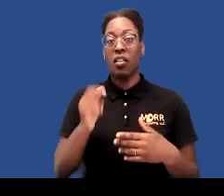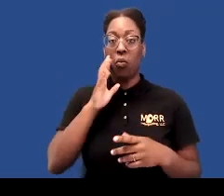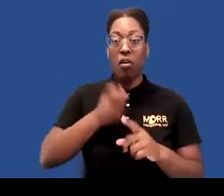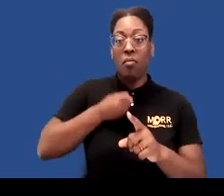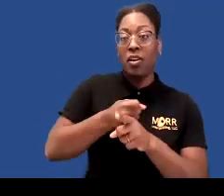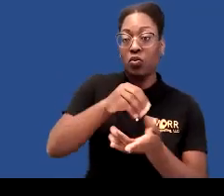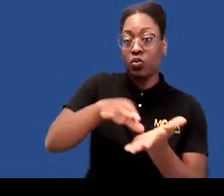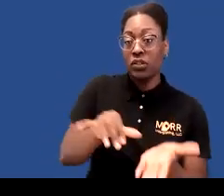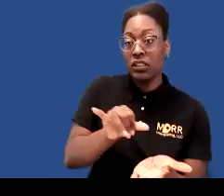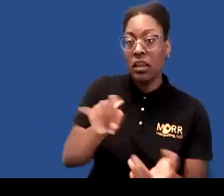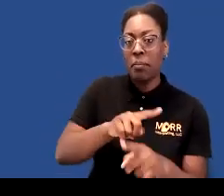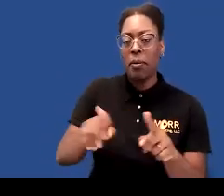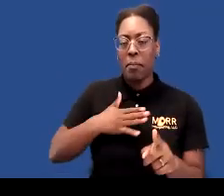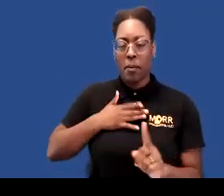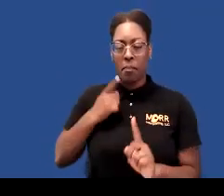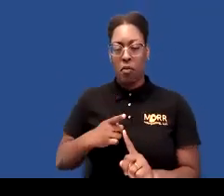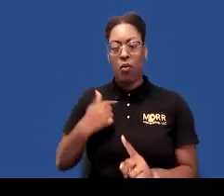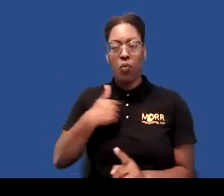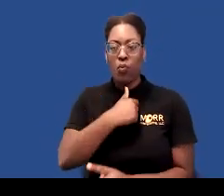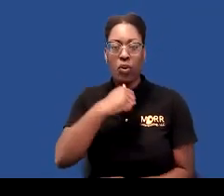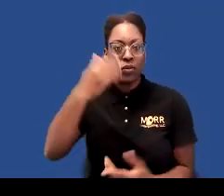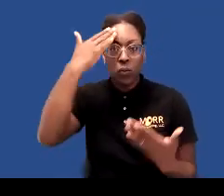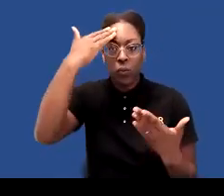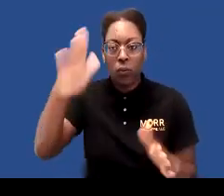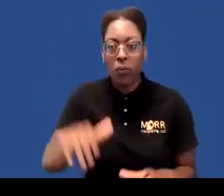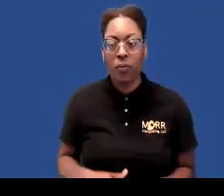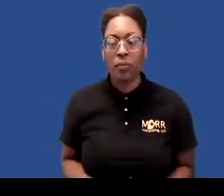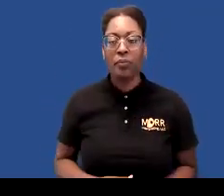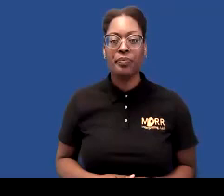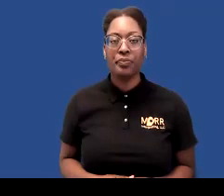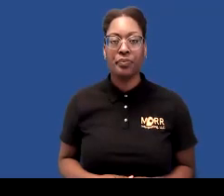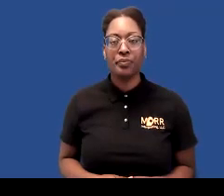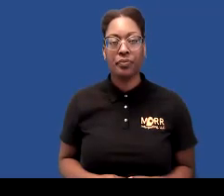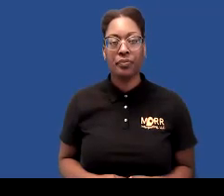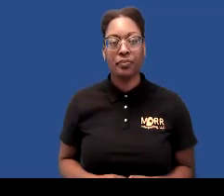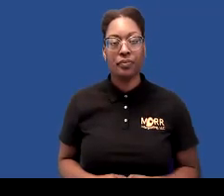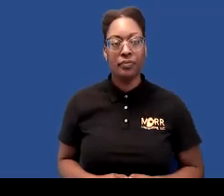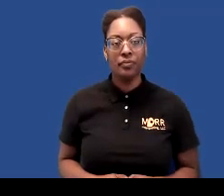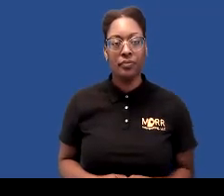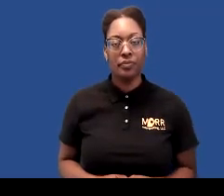So what I hope I've done here is mirror Denton s call for more research on this branch of writing center studies, both because we're in a pandemic